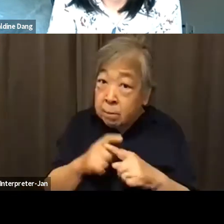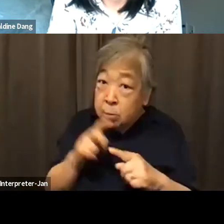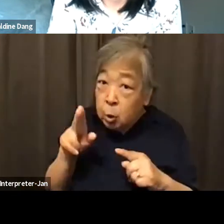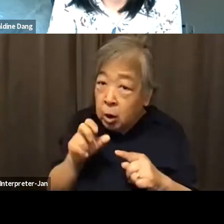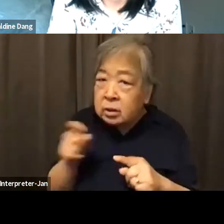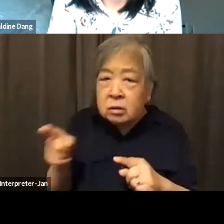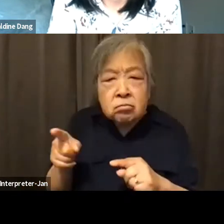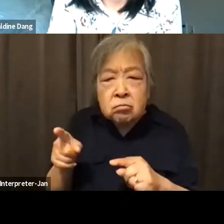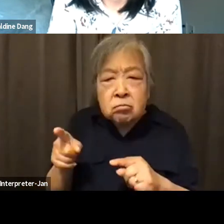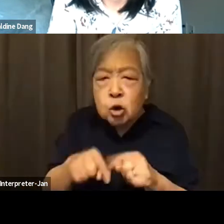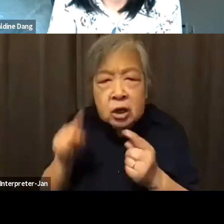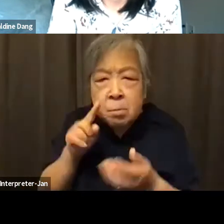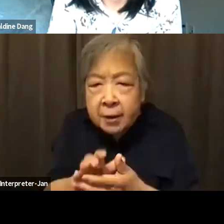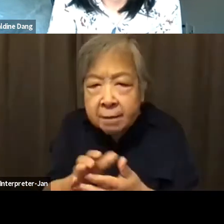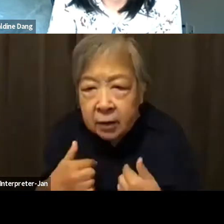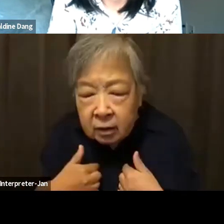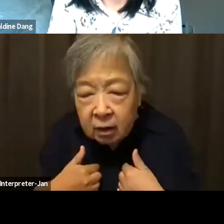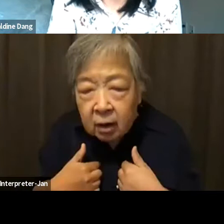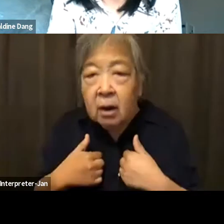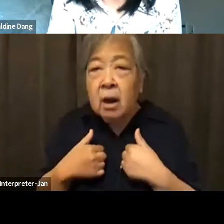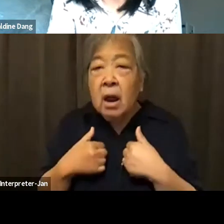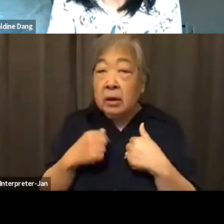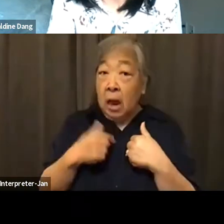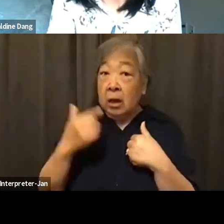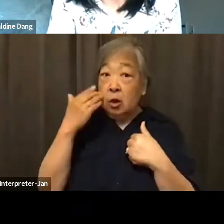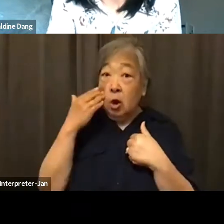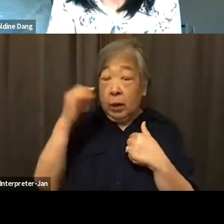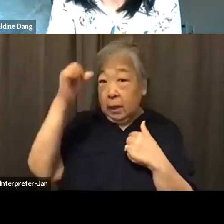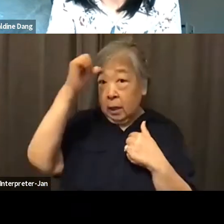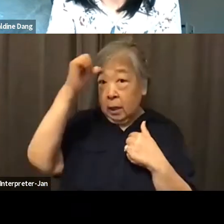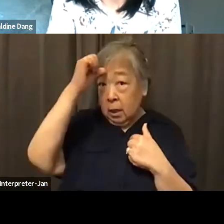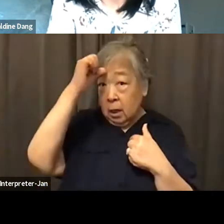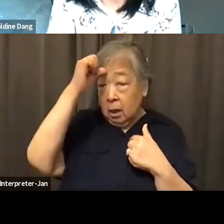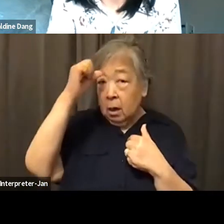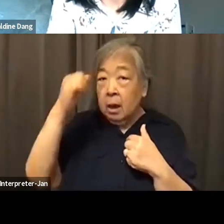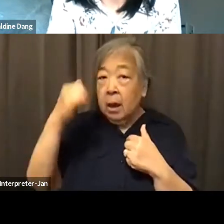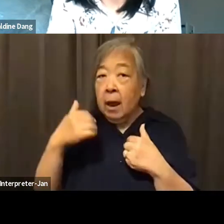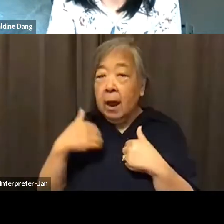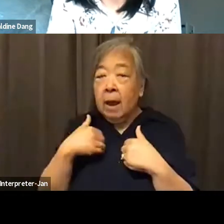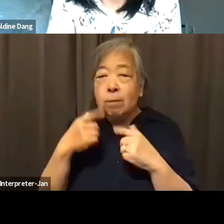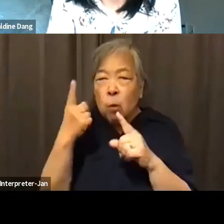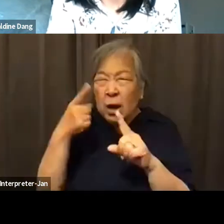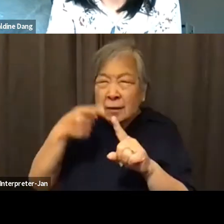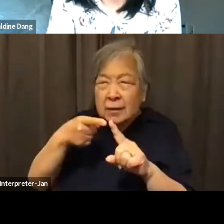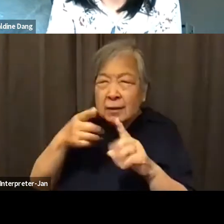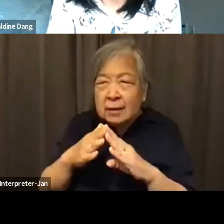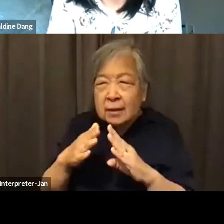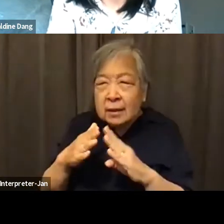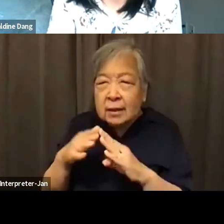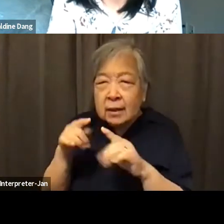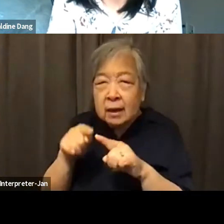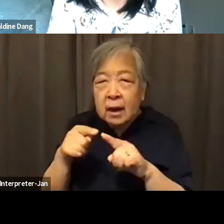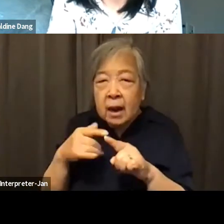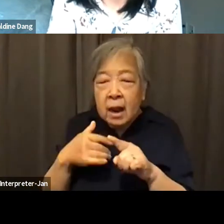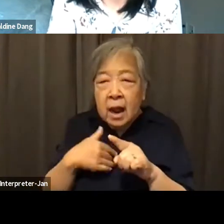And I know that in India, there is a certain city that there are a bunch of, a few migrants